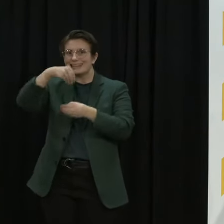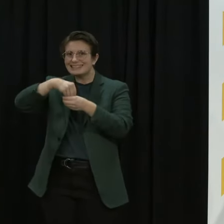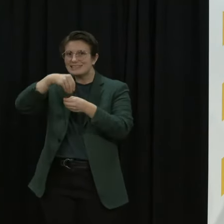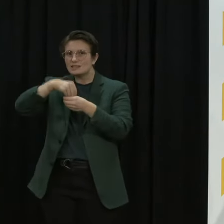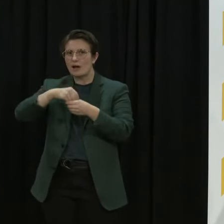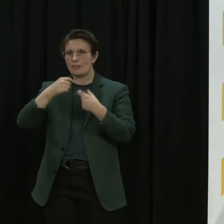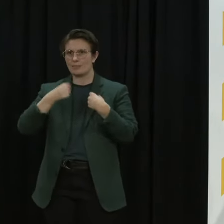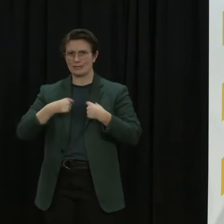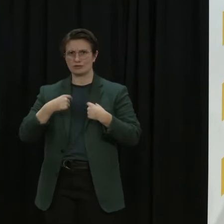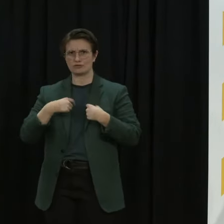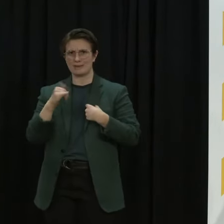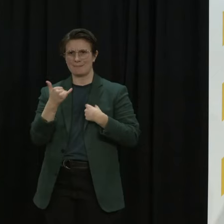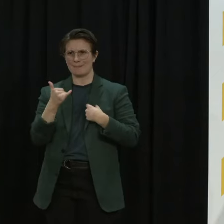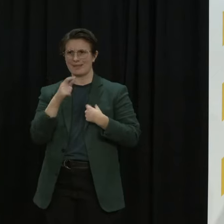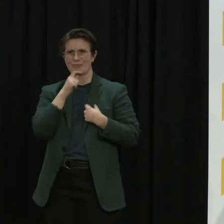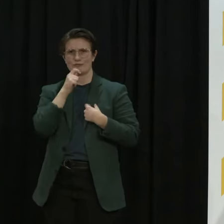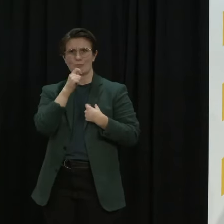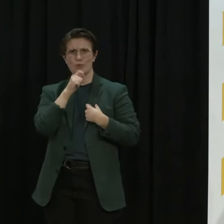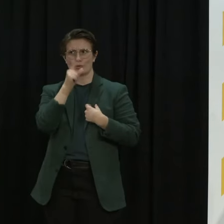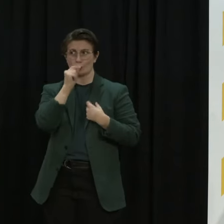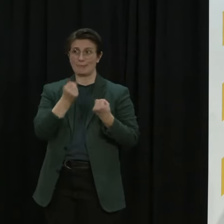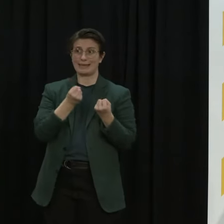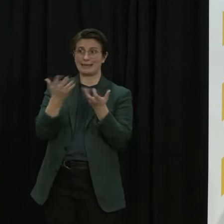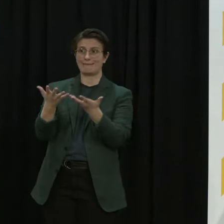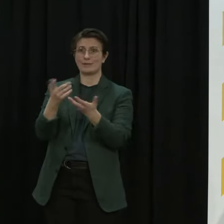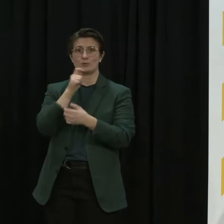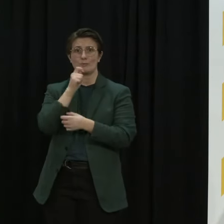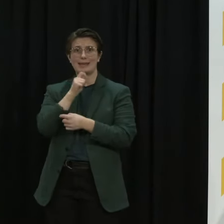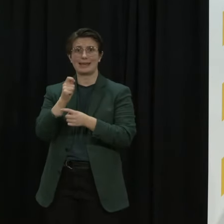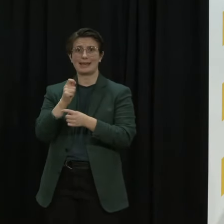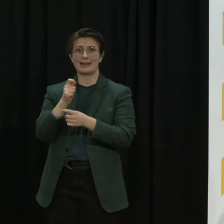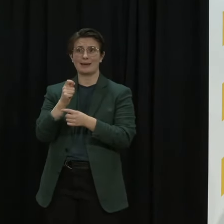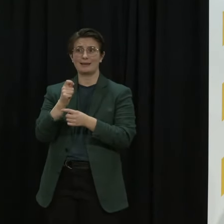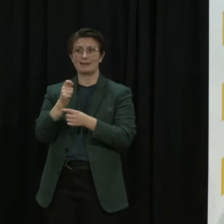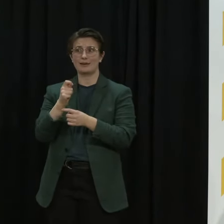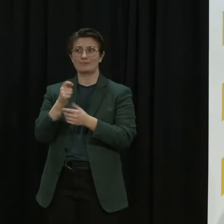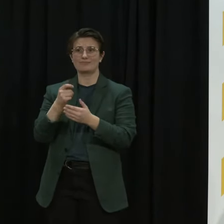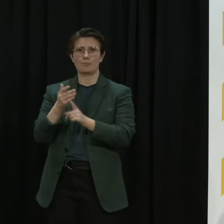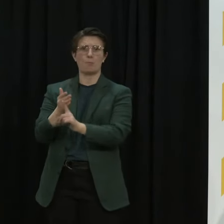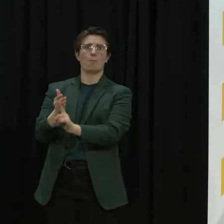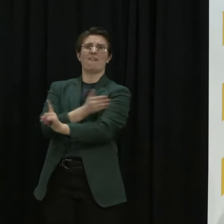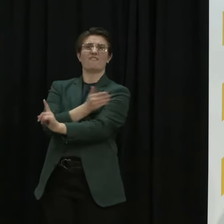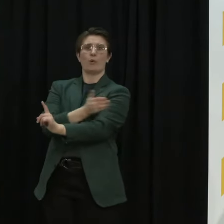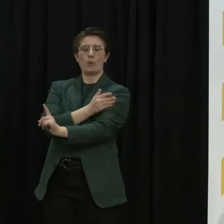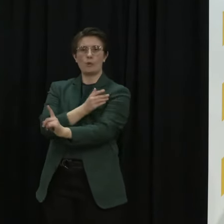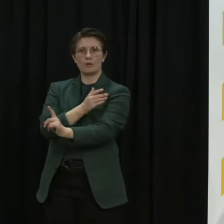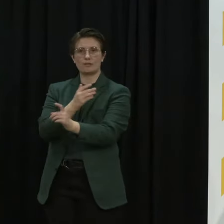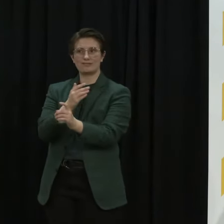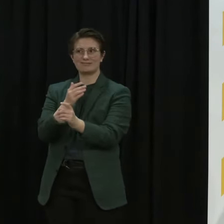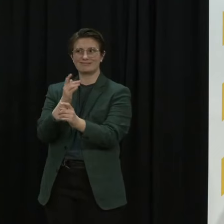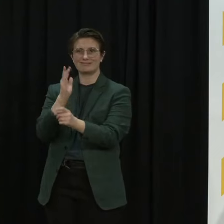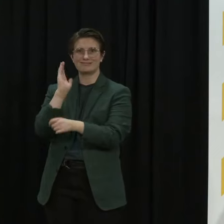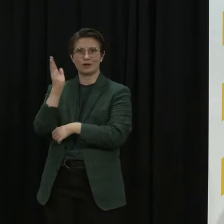In terms of the way the system is being reviewed, I